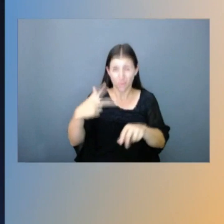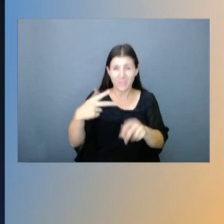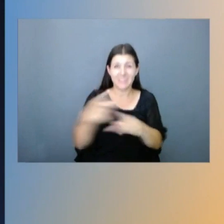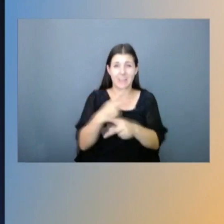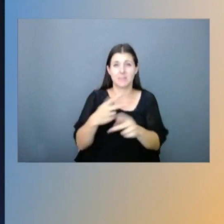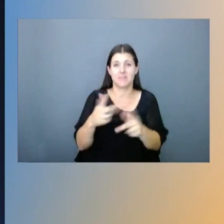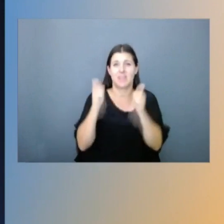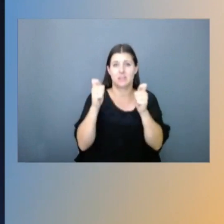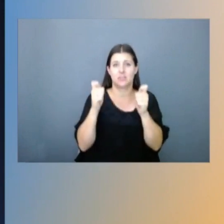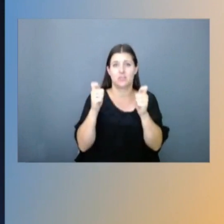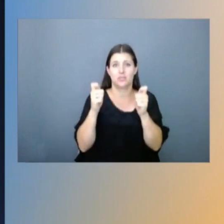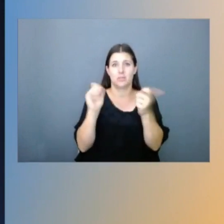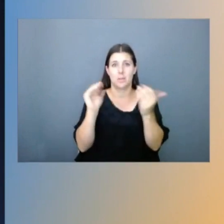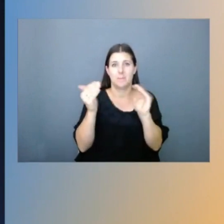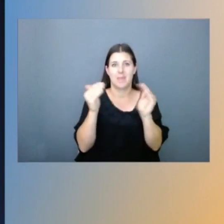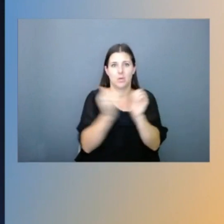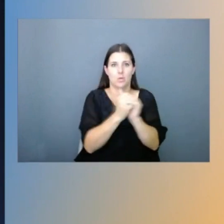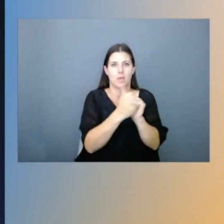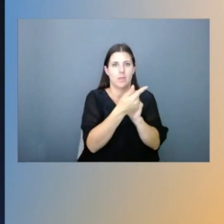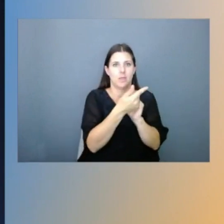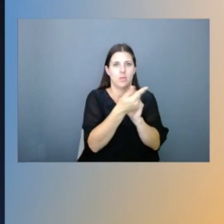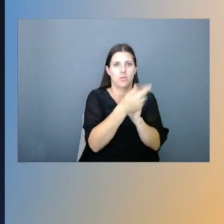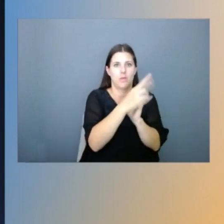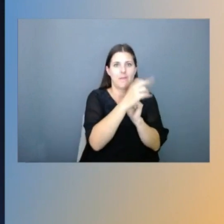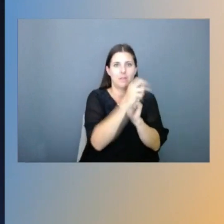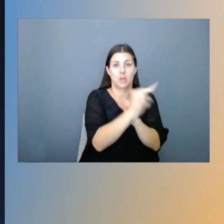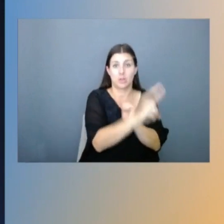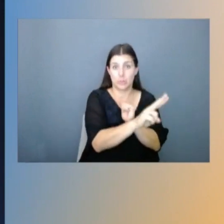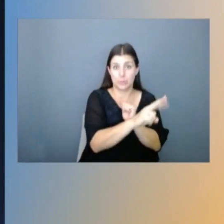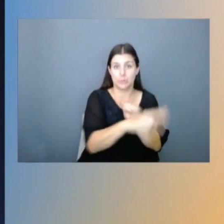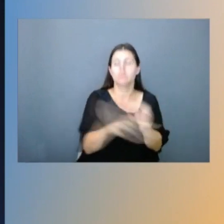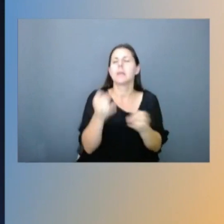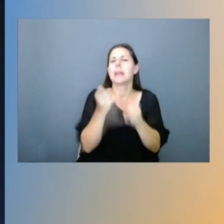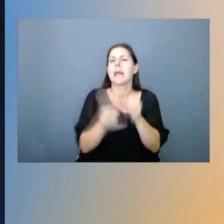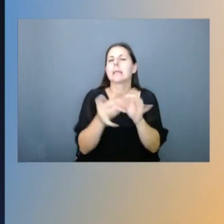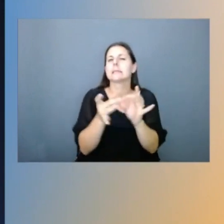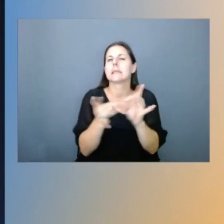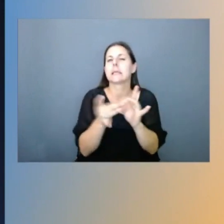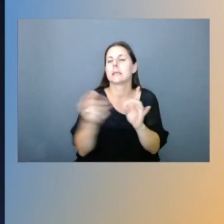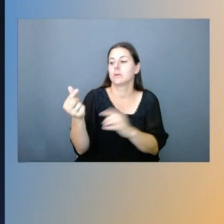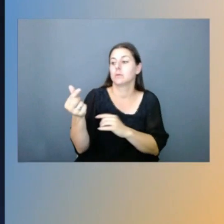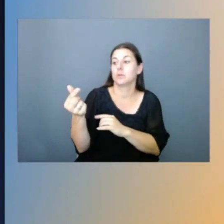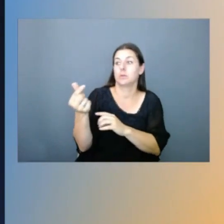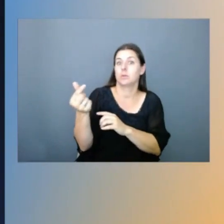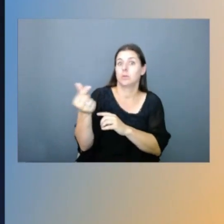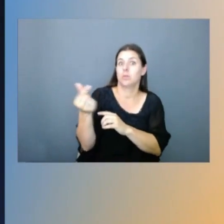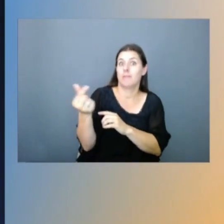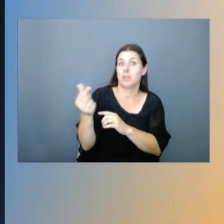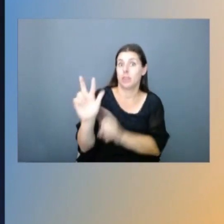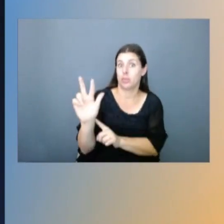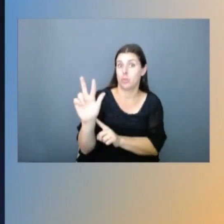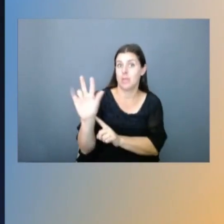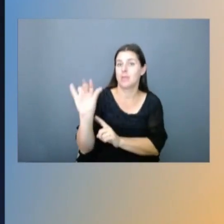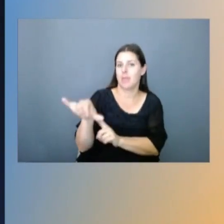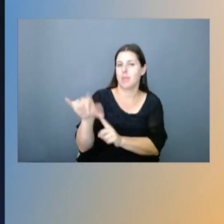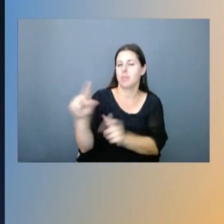and there's one last thing. Graviton3 is also the first server that we introduce with DDR5,